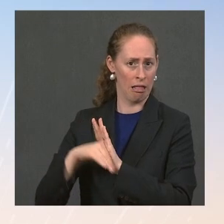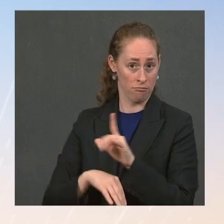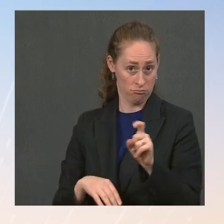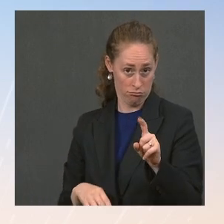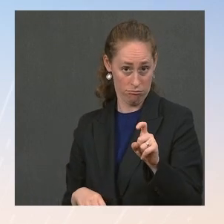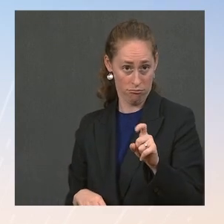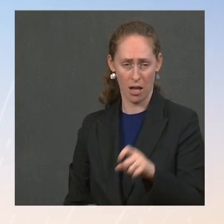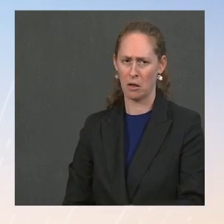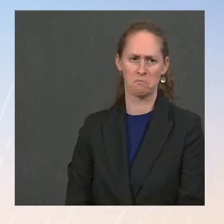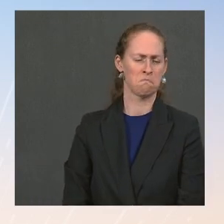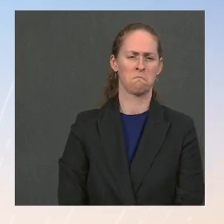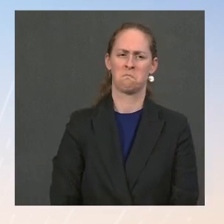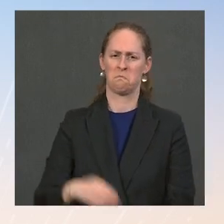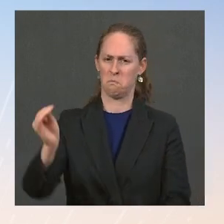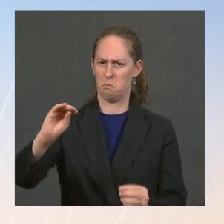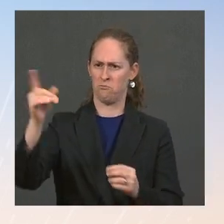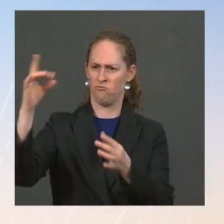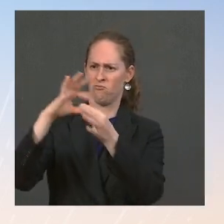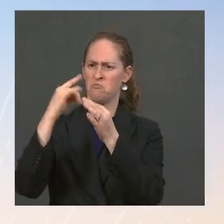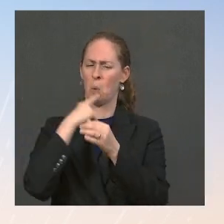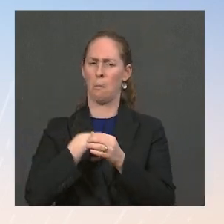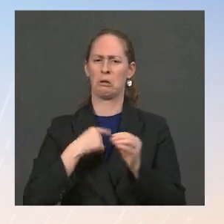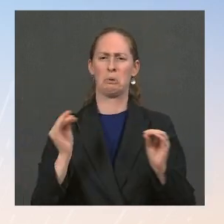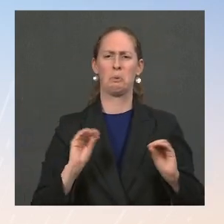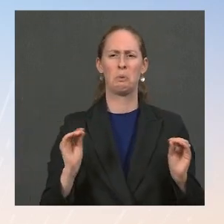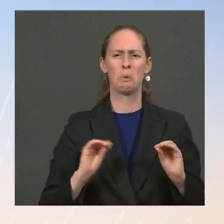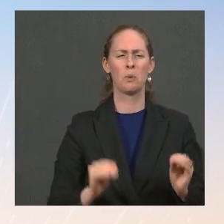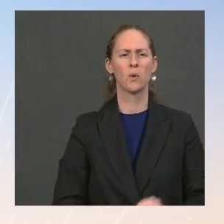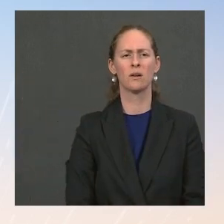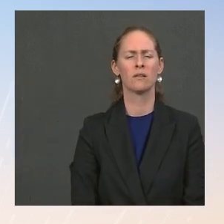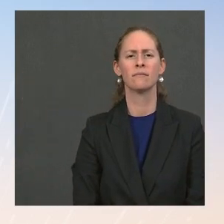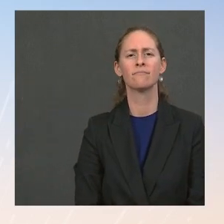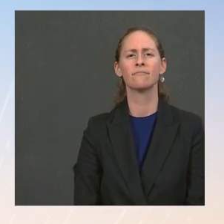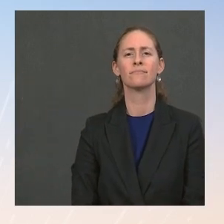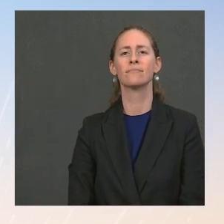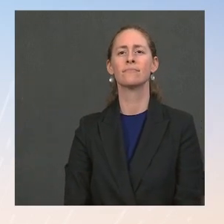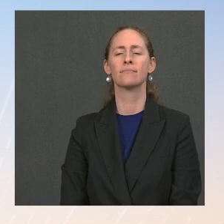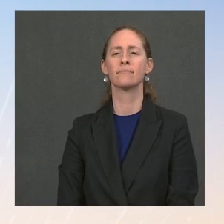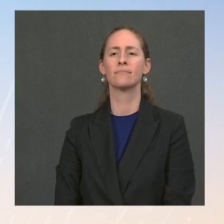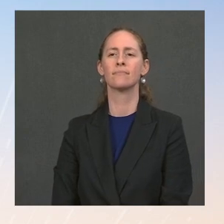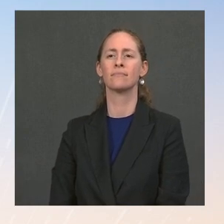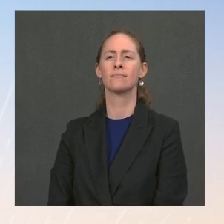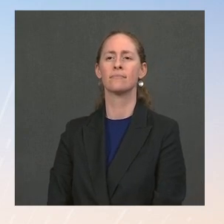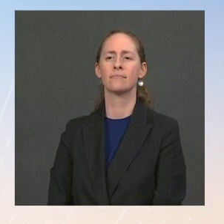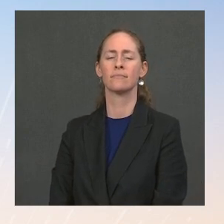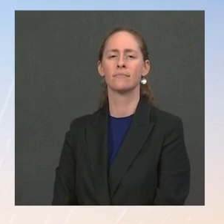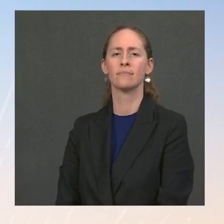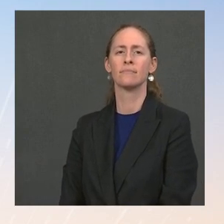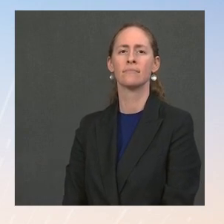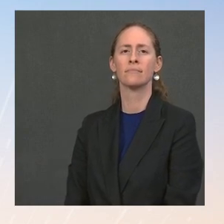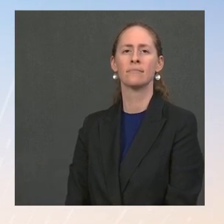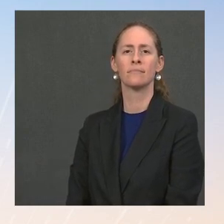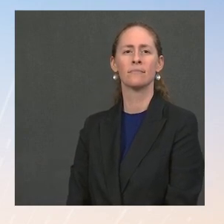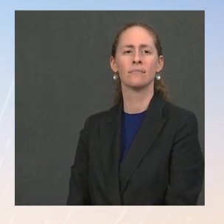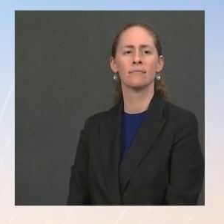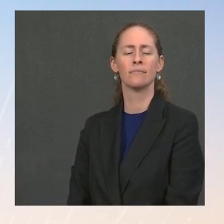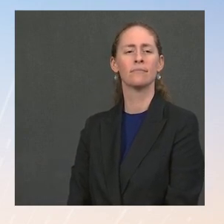The Press: And just a quick foreign policy question. It's been three weeks now since President Biden authorized the use of sanctions against the Ethiopian government.